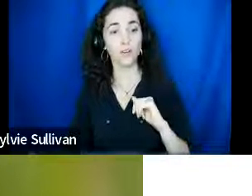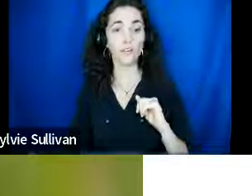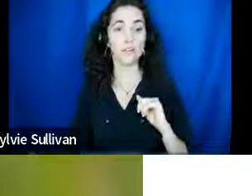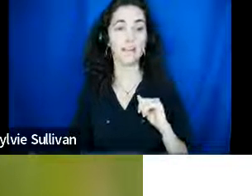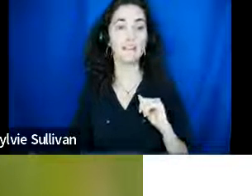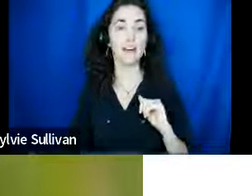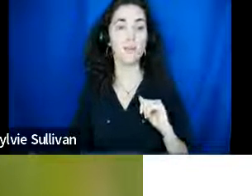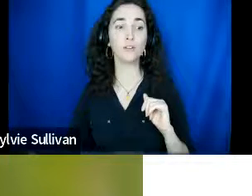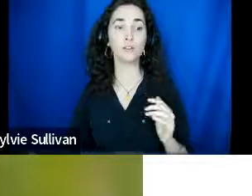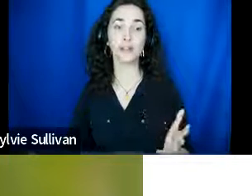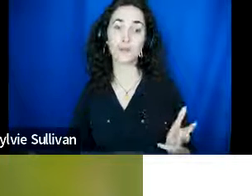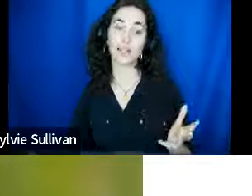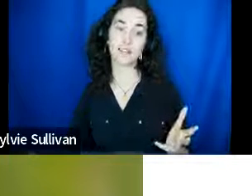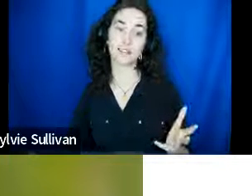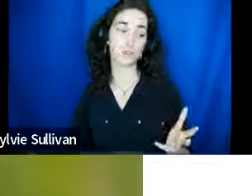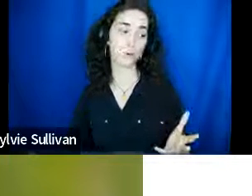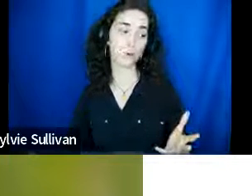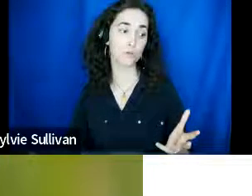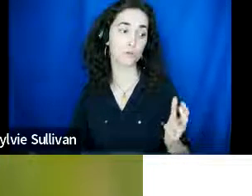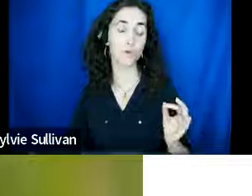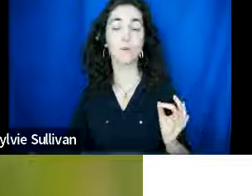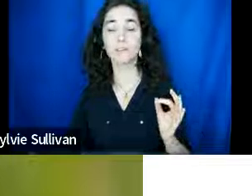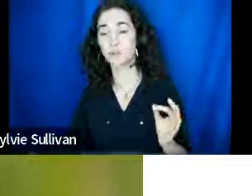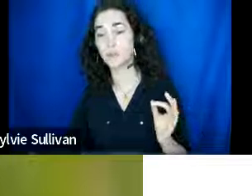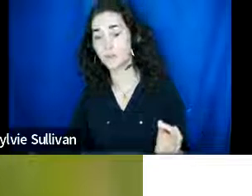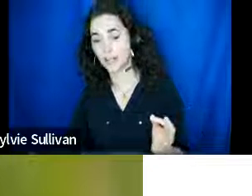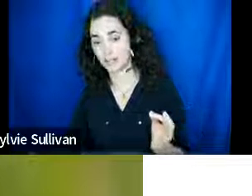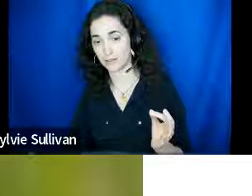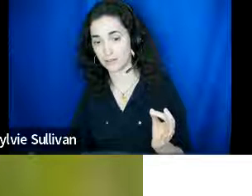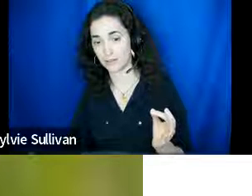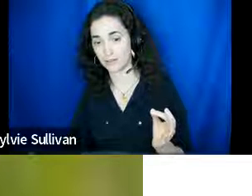True, false. I did terrible in the foreign language classes in school, so I will never be good at it.